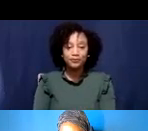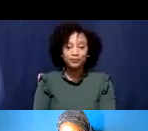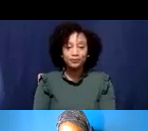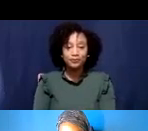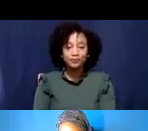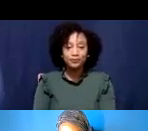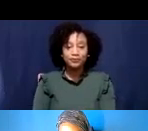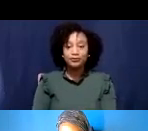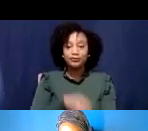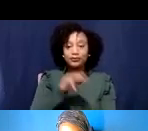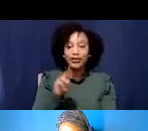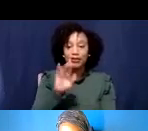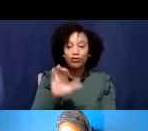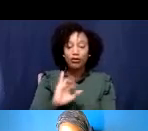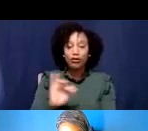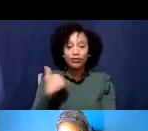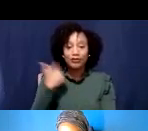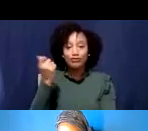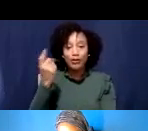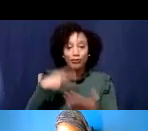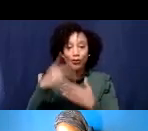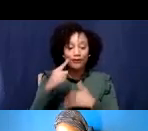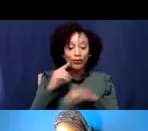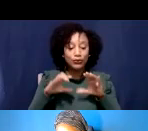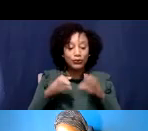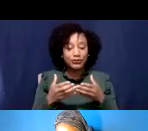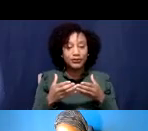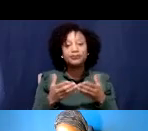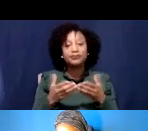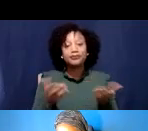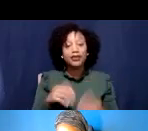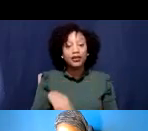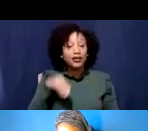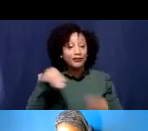MRAC also has grant programs for groups and they are the Flexible Support Grant